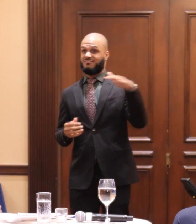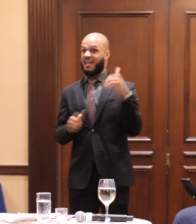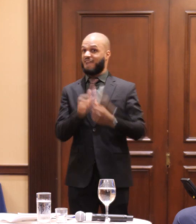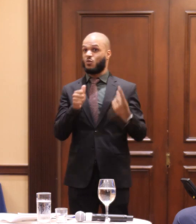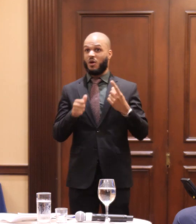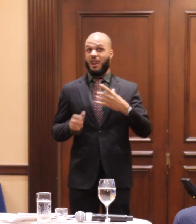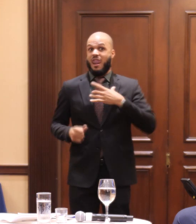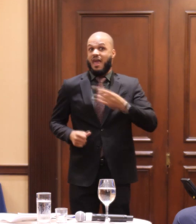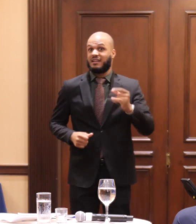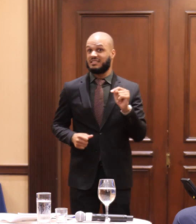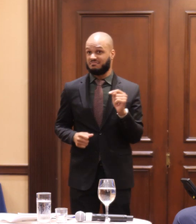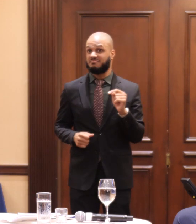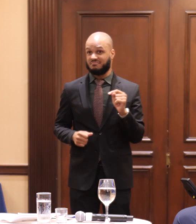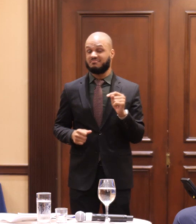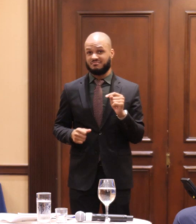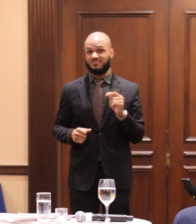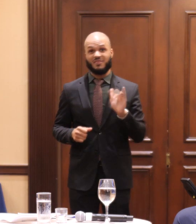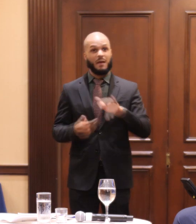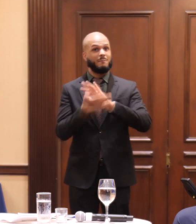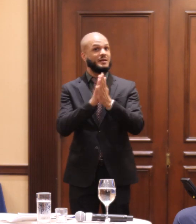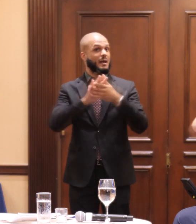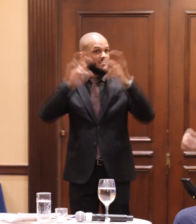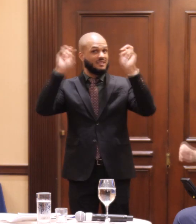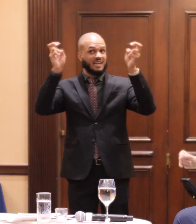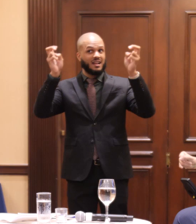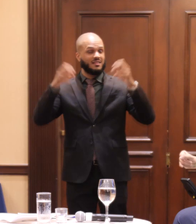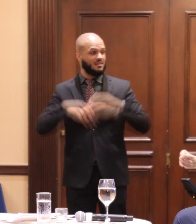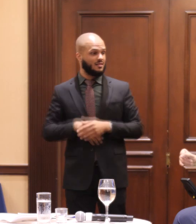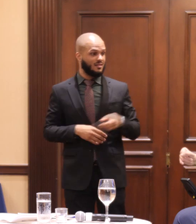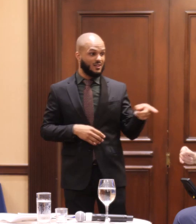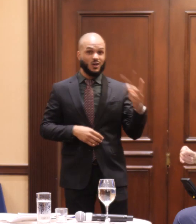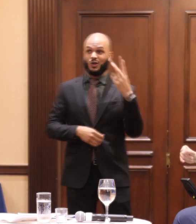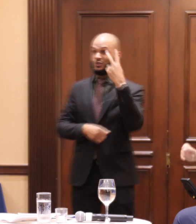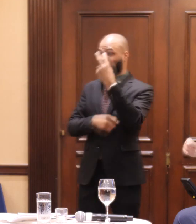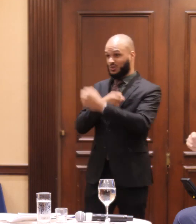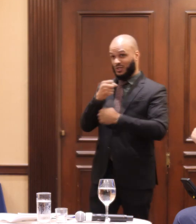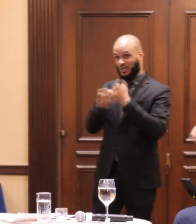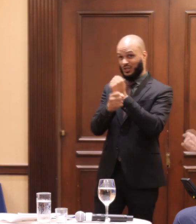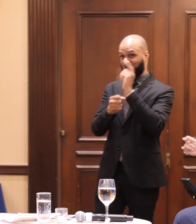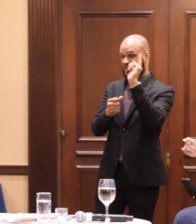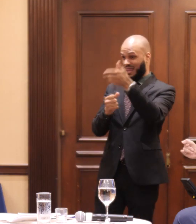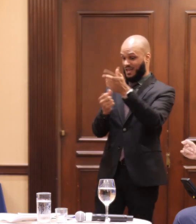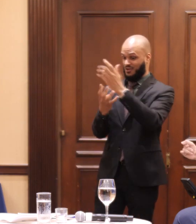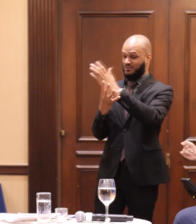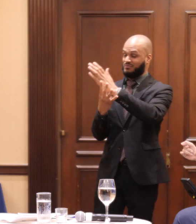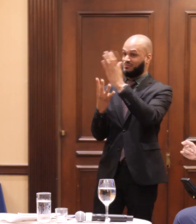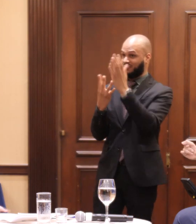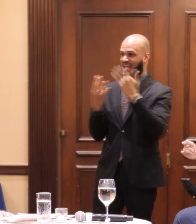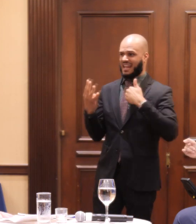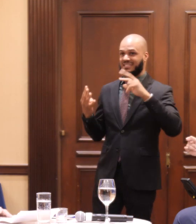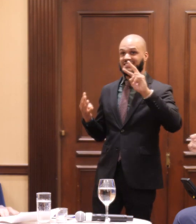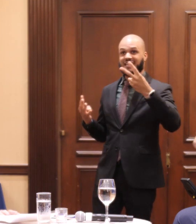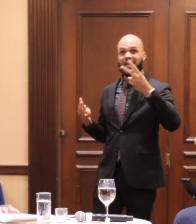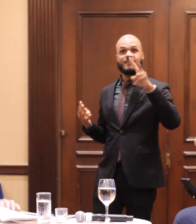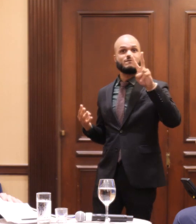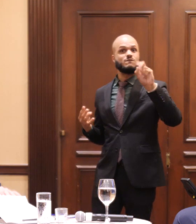became that became the title. GALLEGOS: Two years later there was a second volume right and that is